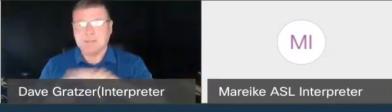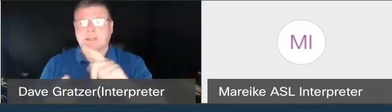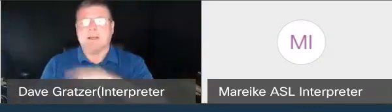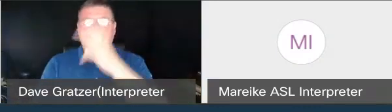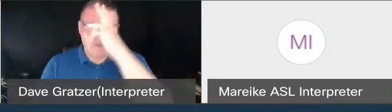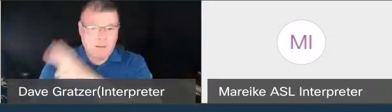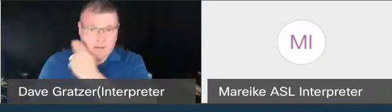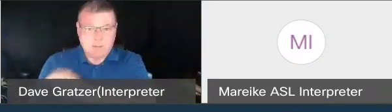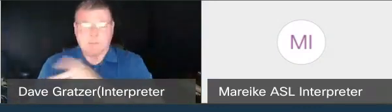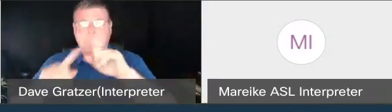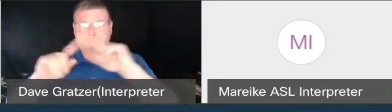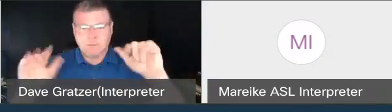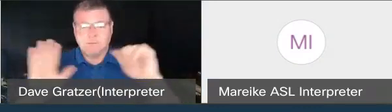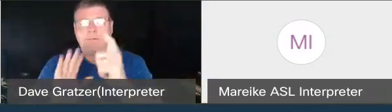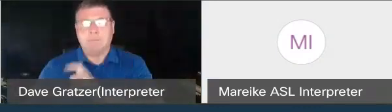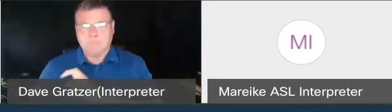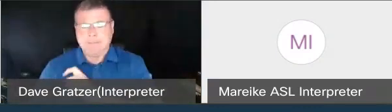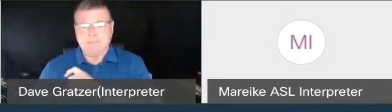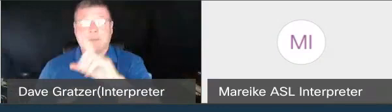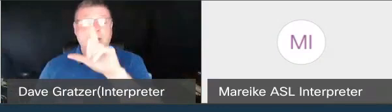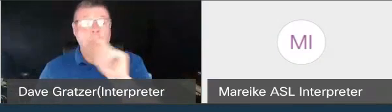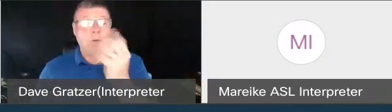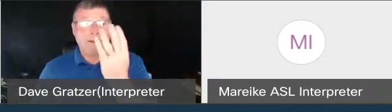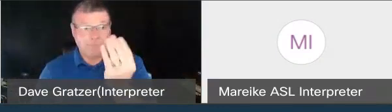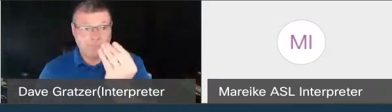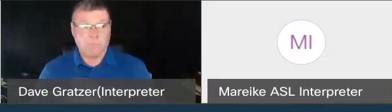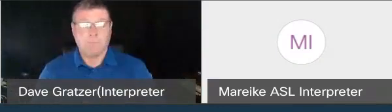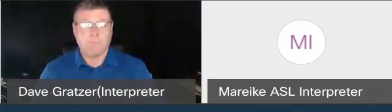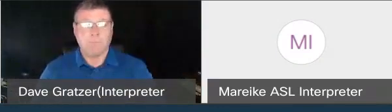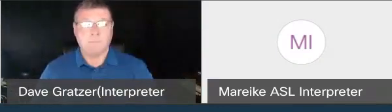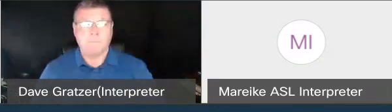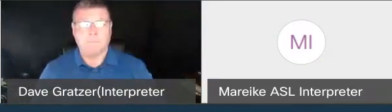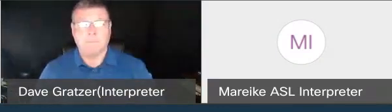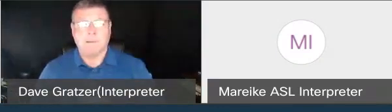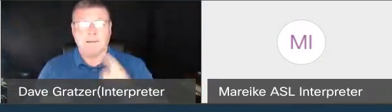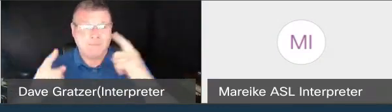So in 2014, they, uh, tallied up the individuals,